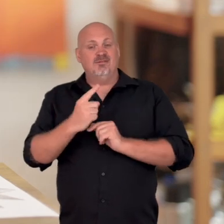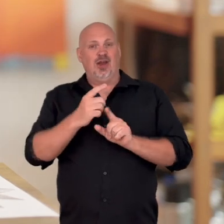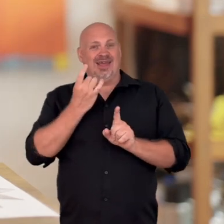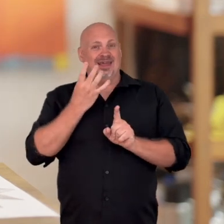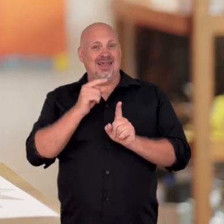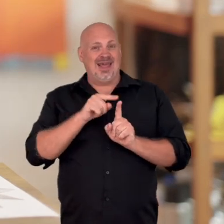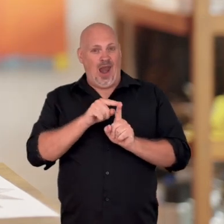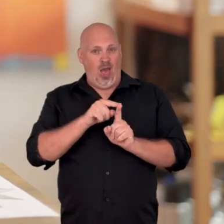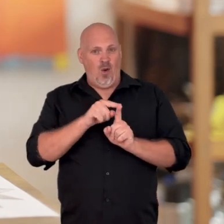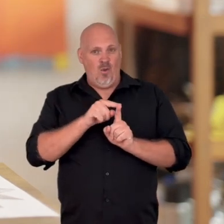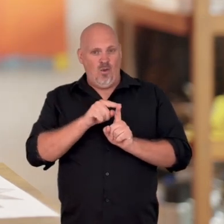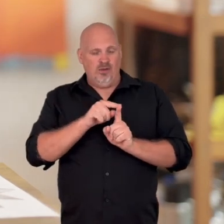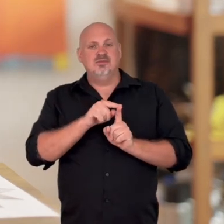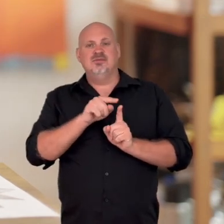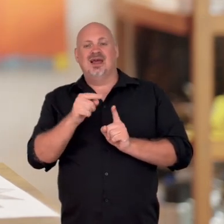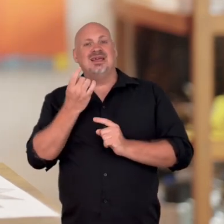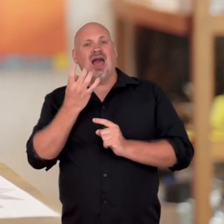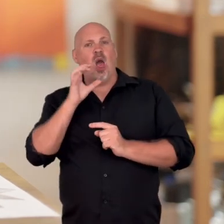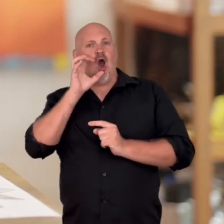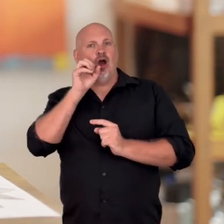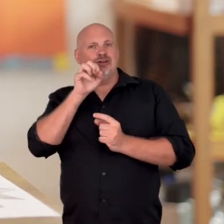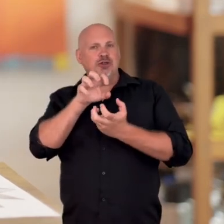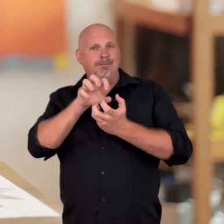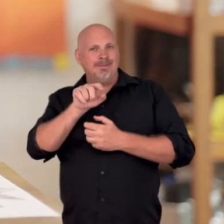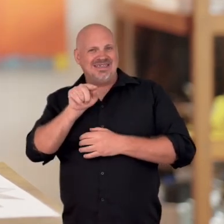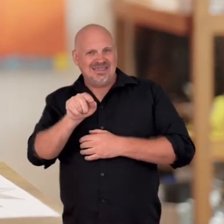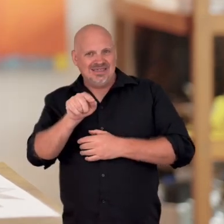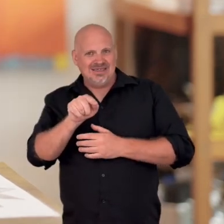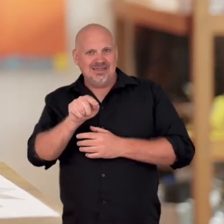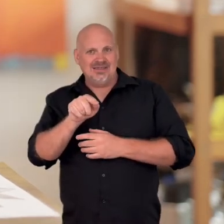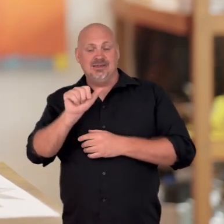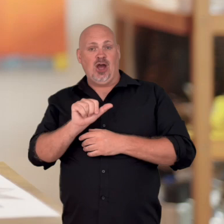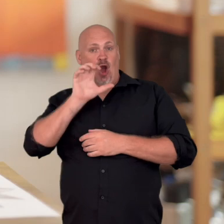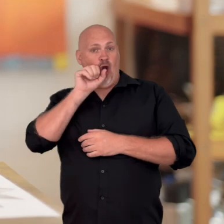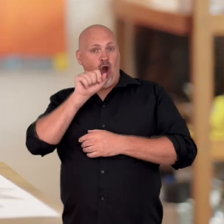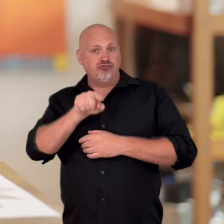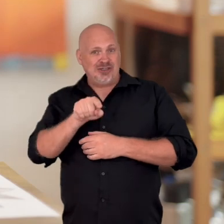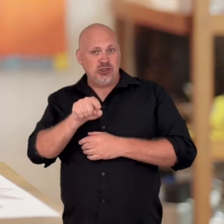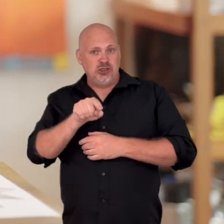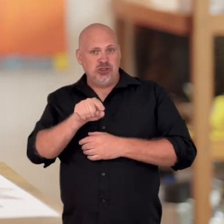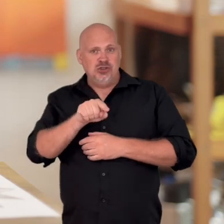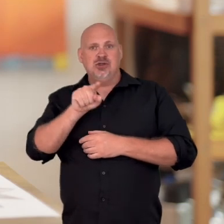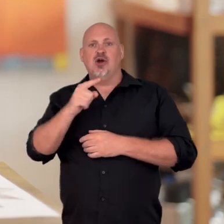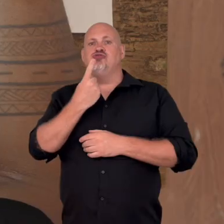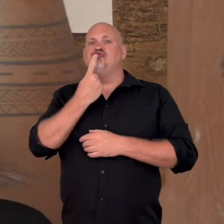then we have the orange then we have red and a mixture of the red the light red and the dark red